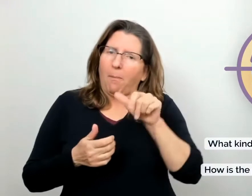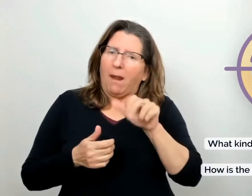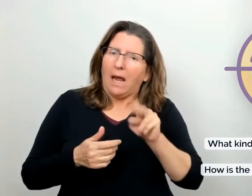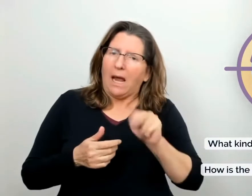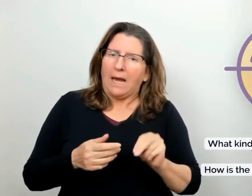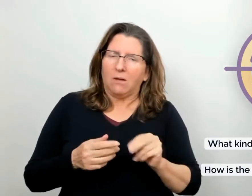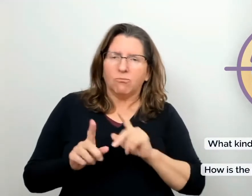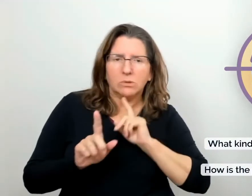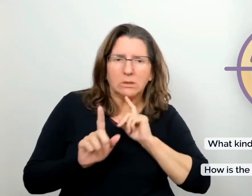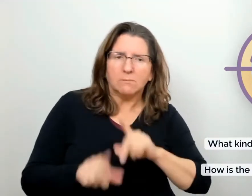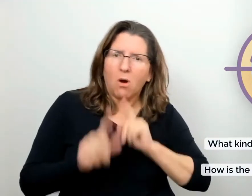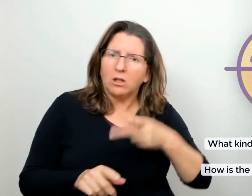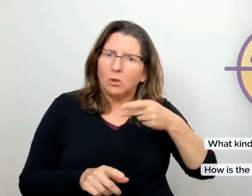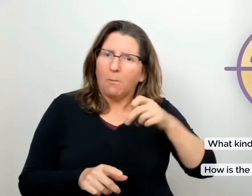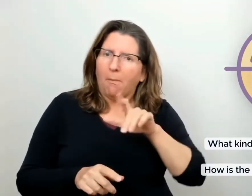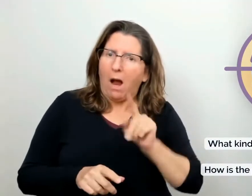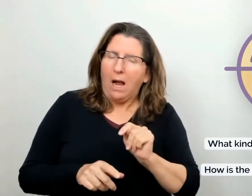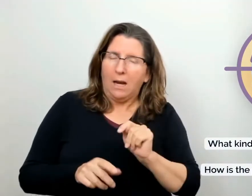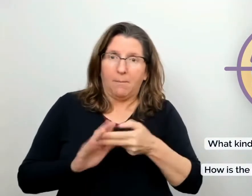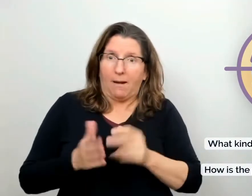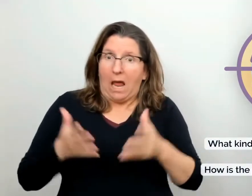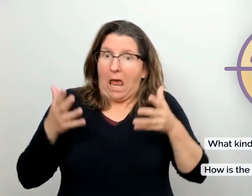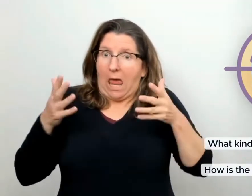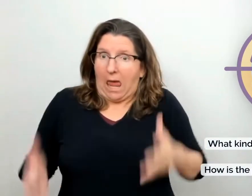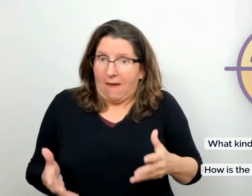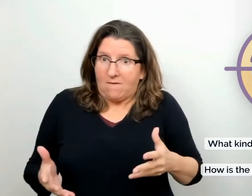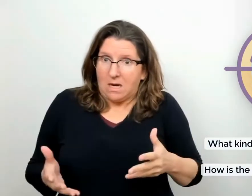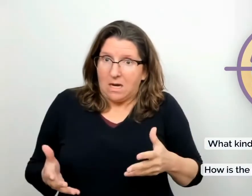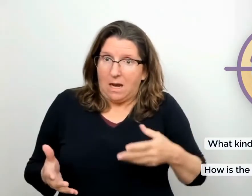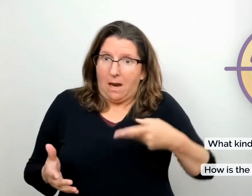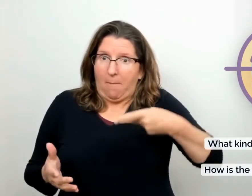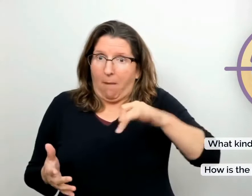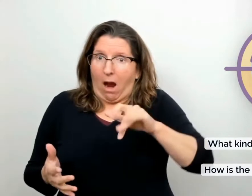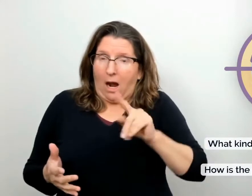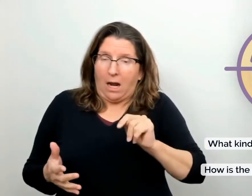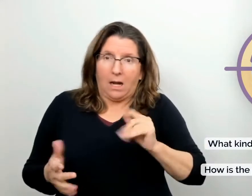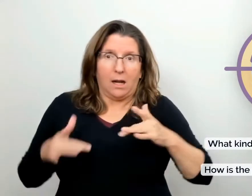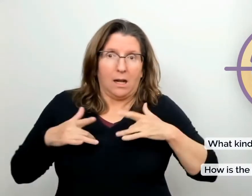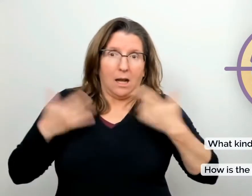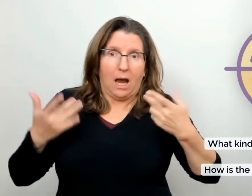How is the plane responsive to the pilot's dimensions?